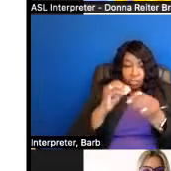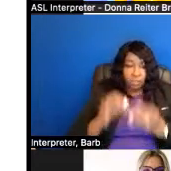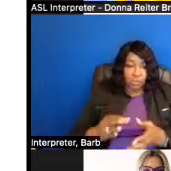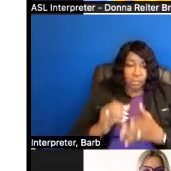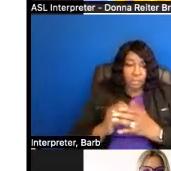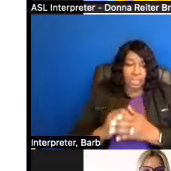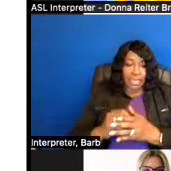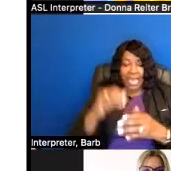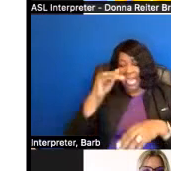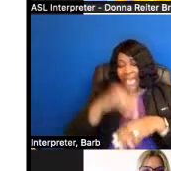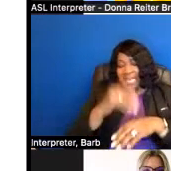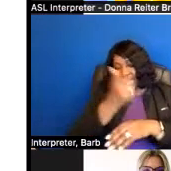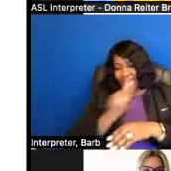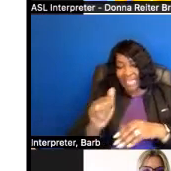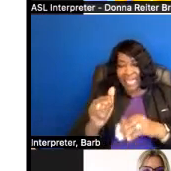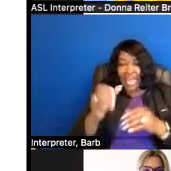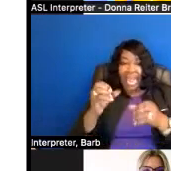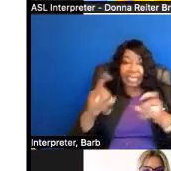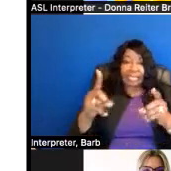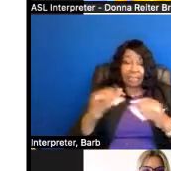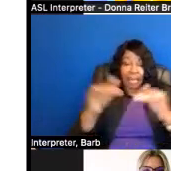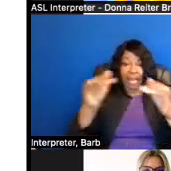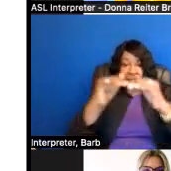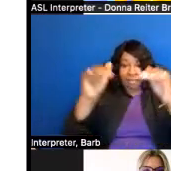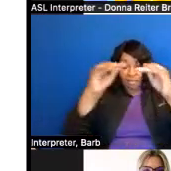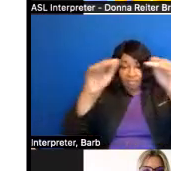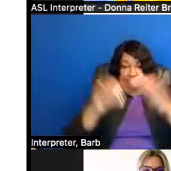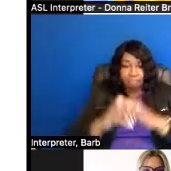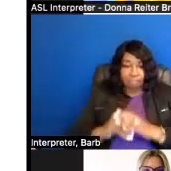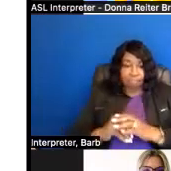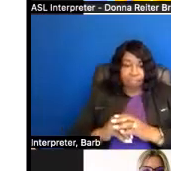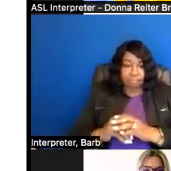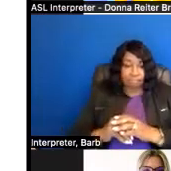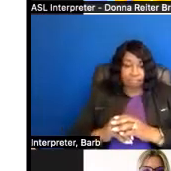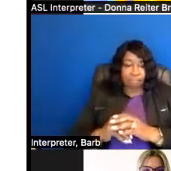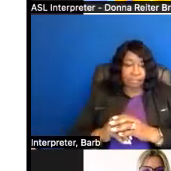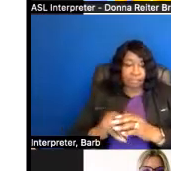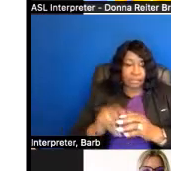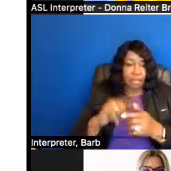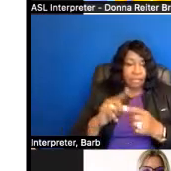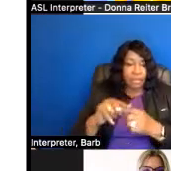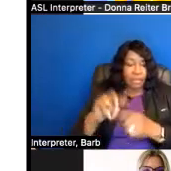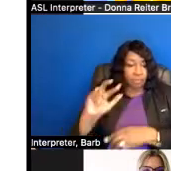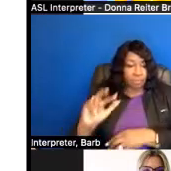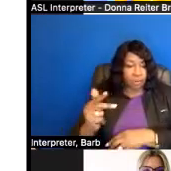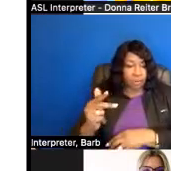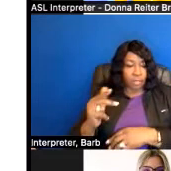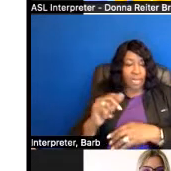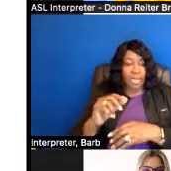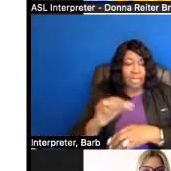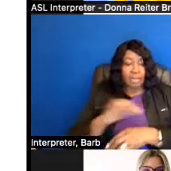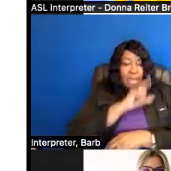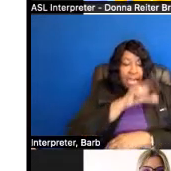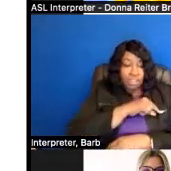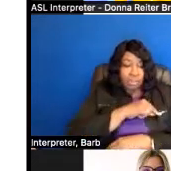so undergrad, graduate or professional. And then third, eligibility was that there was some level